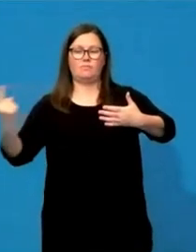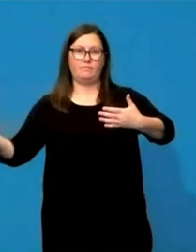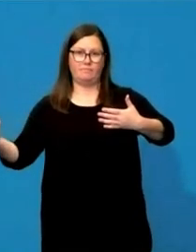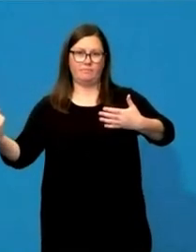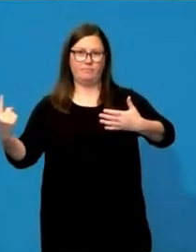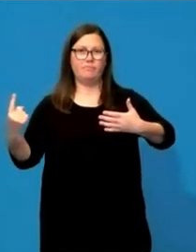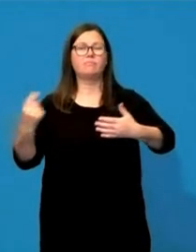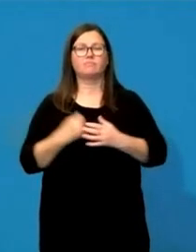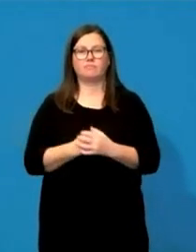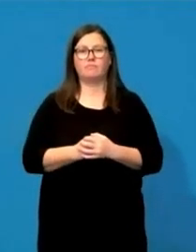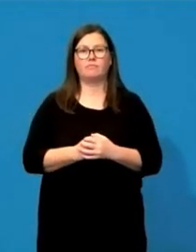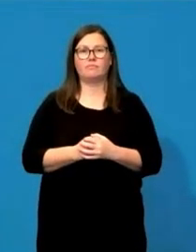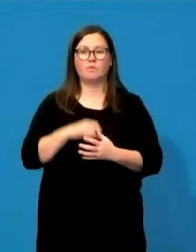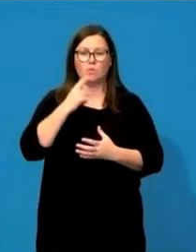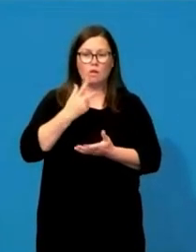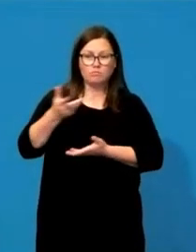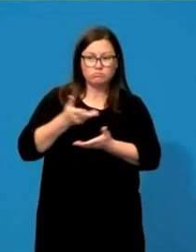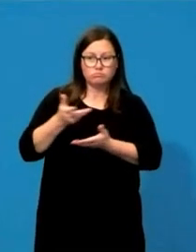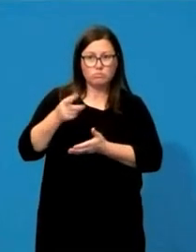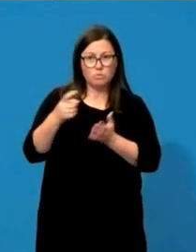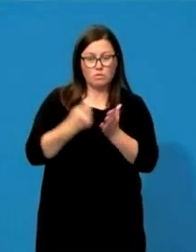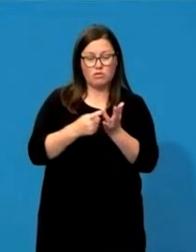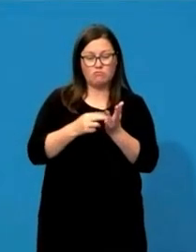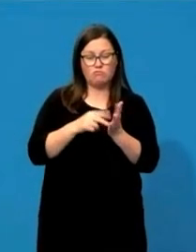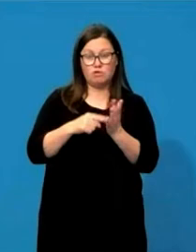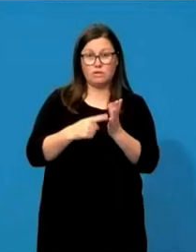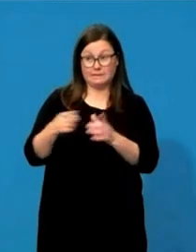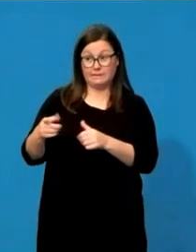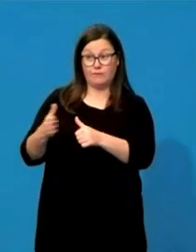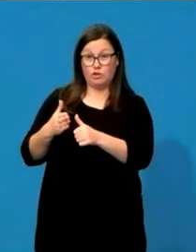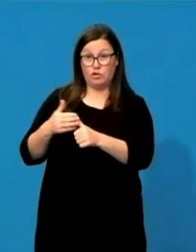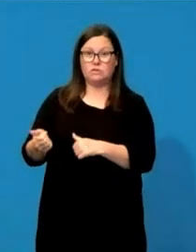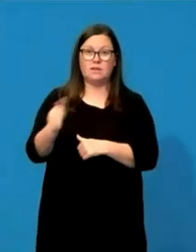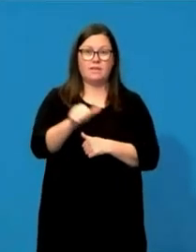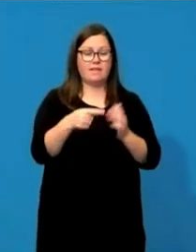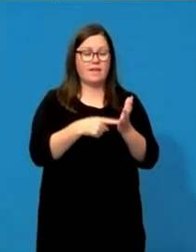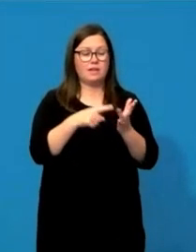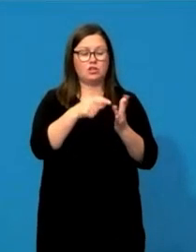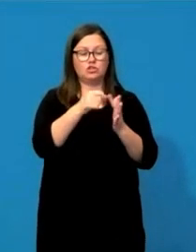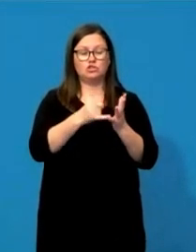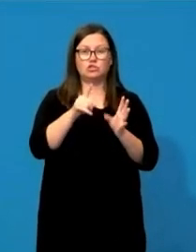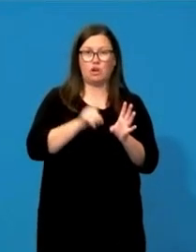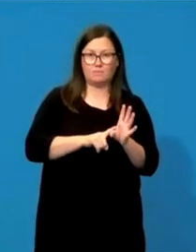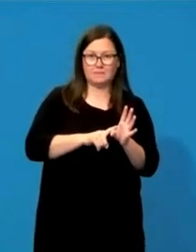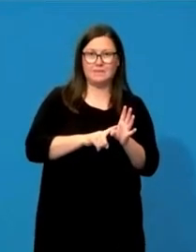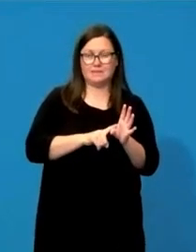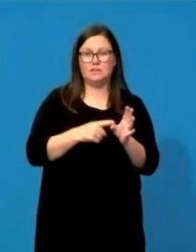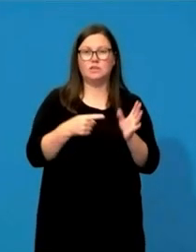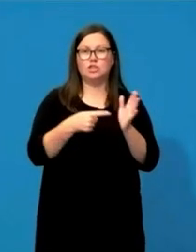Ronita first before we hear from Topsy, and her partner is there supporting her today. Thank you.